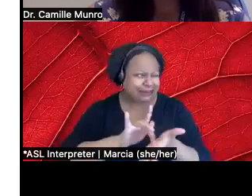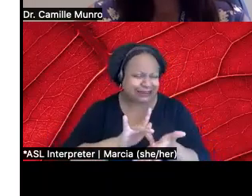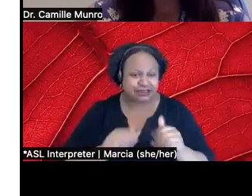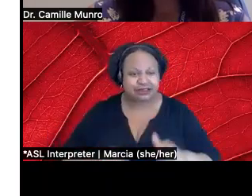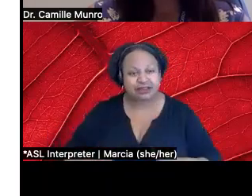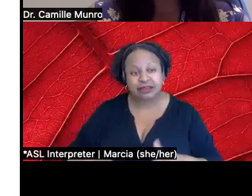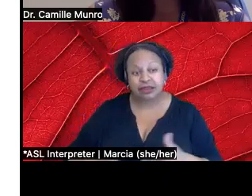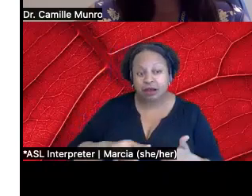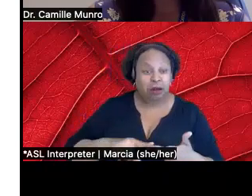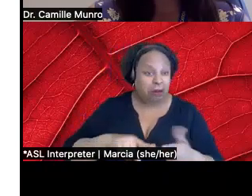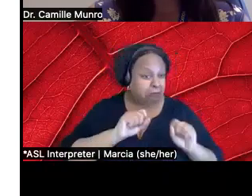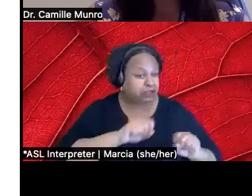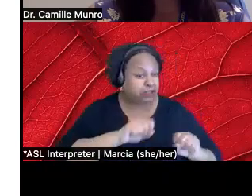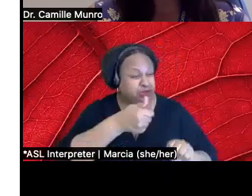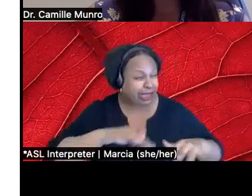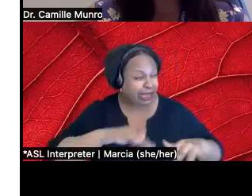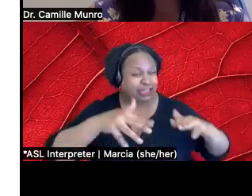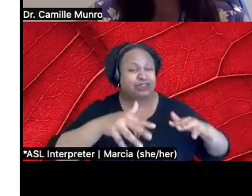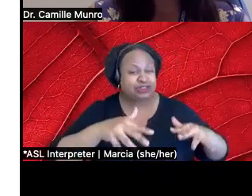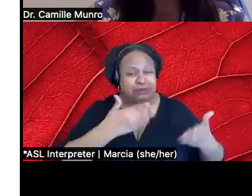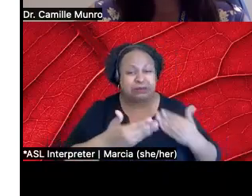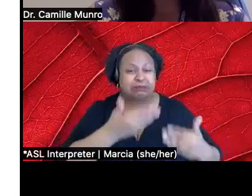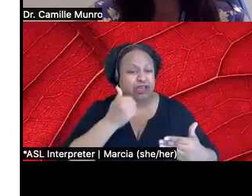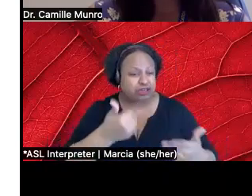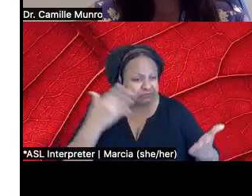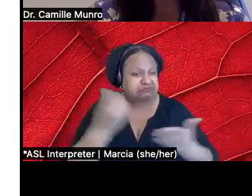It might be best to just go for it and take the plunge.”